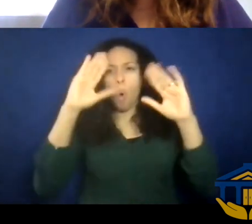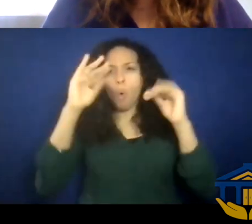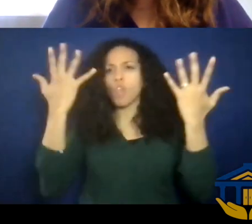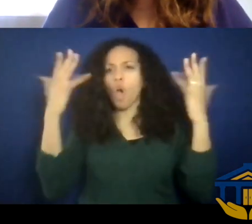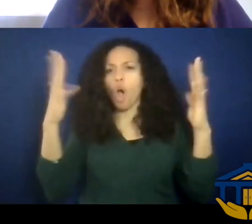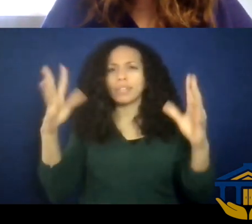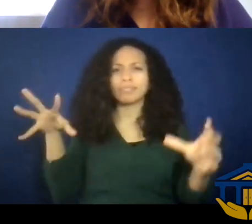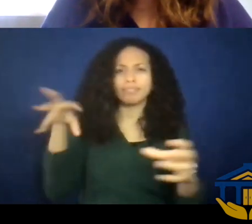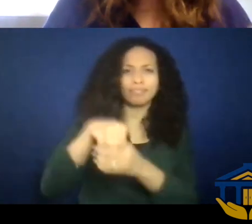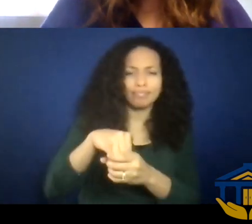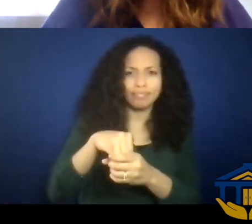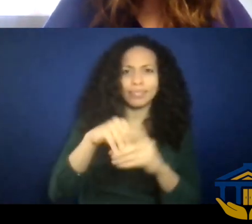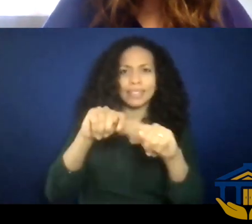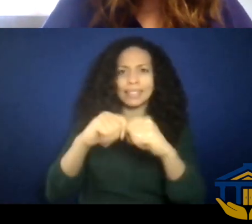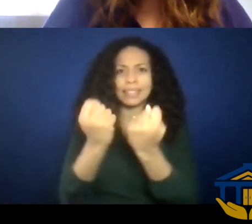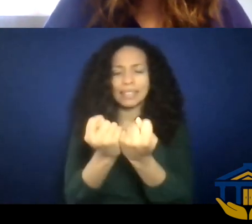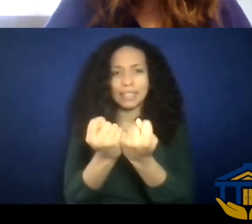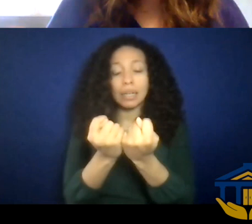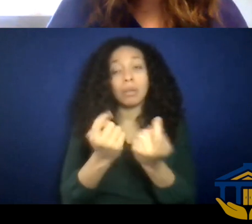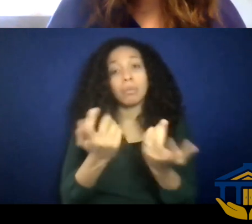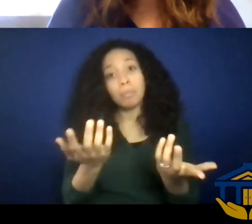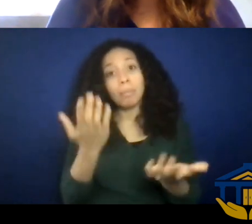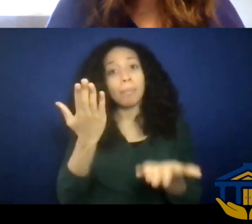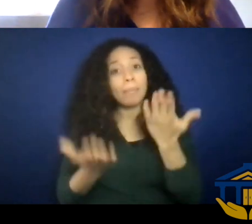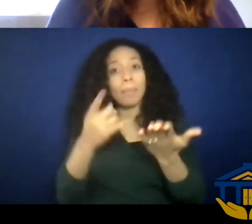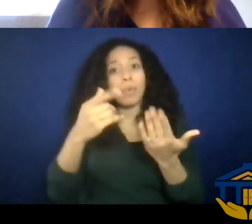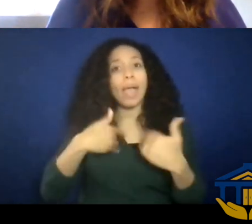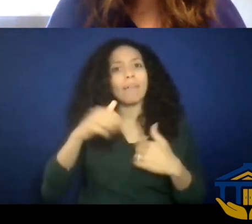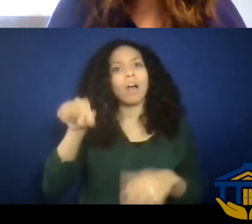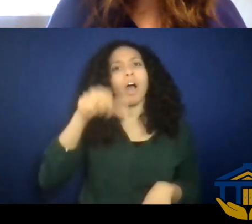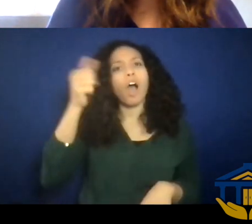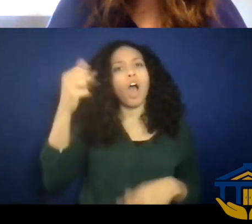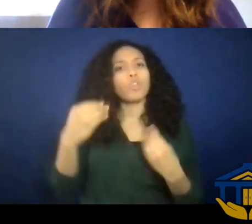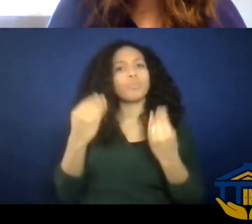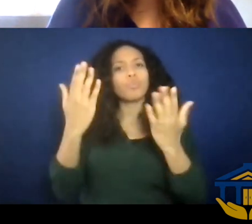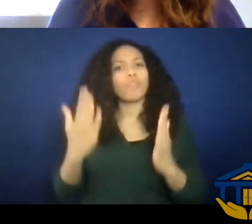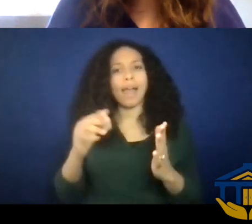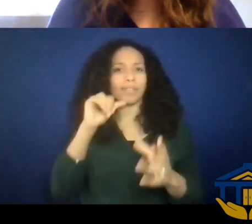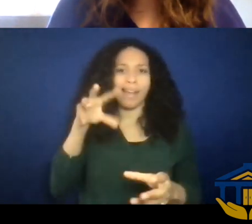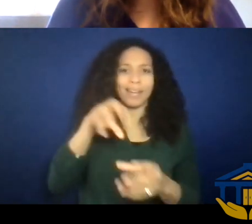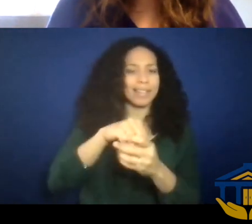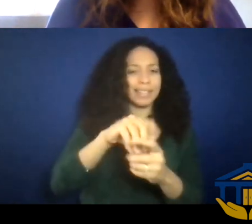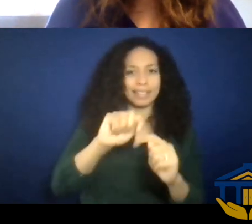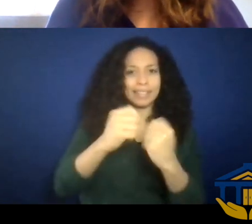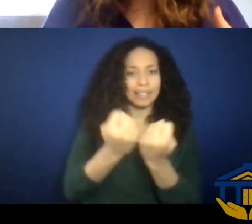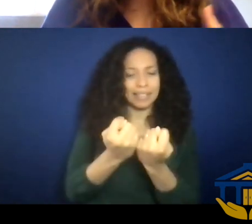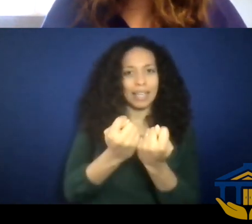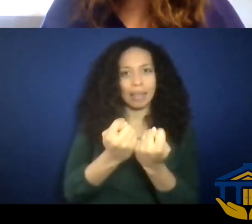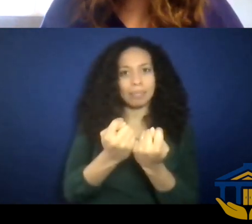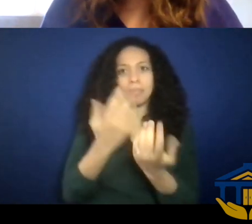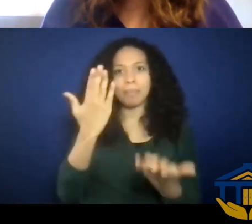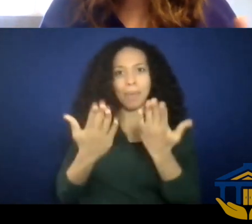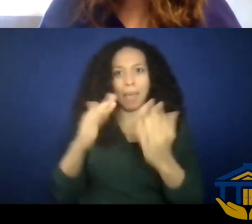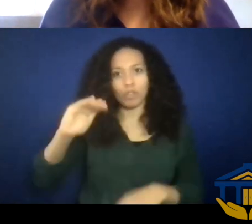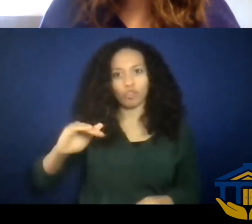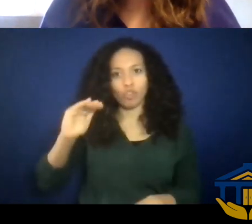team but you may have outside providers that your child sees separately. You can request that they